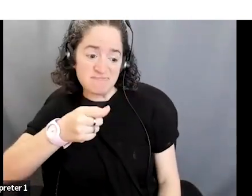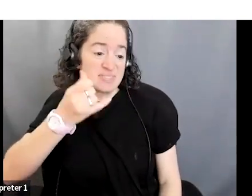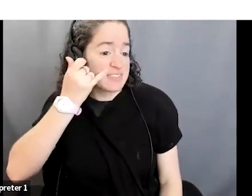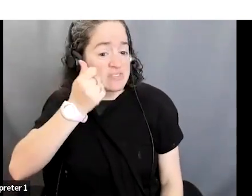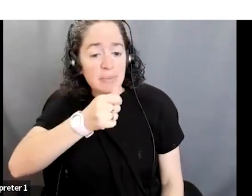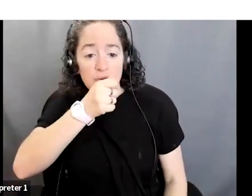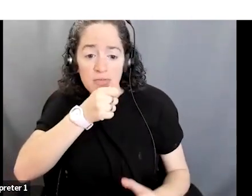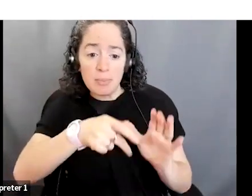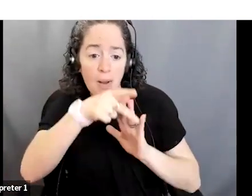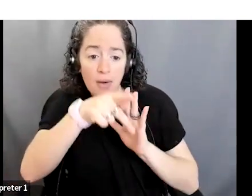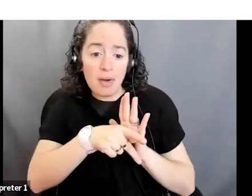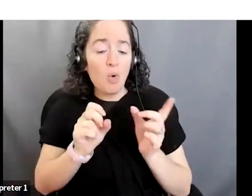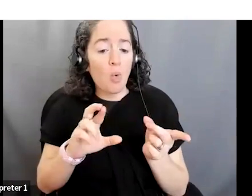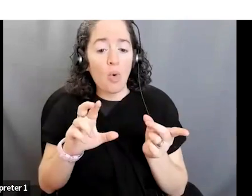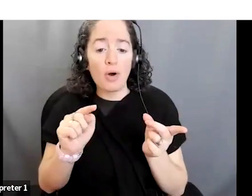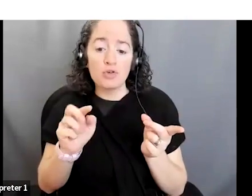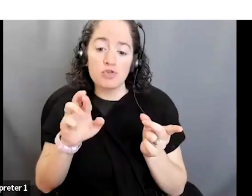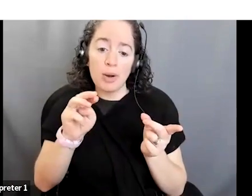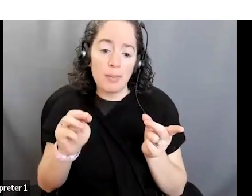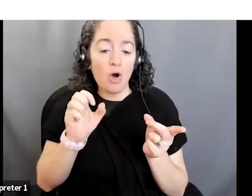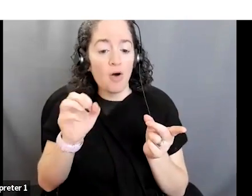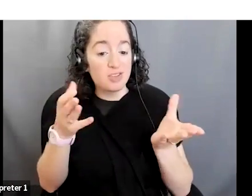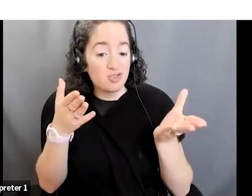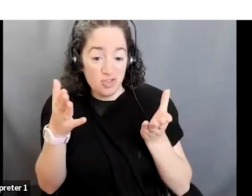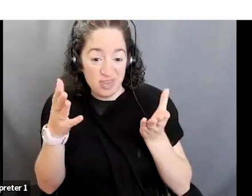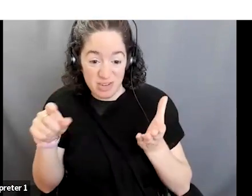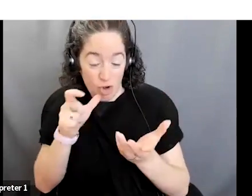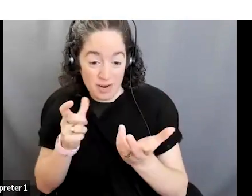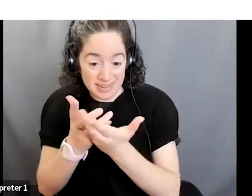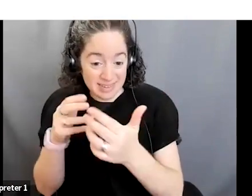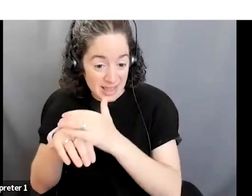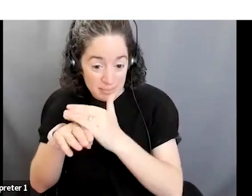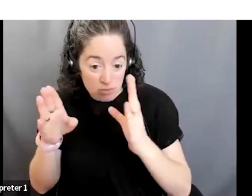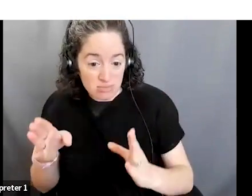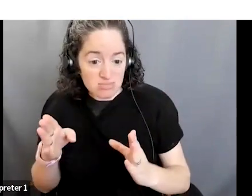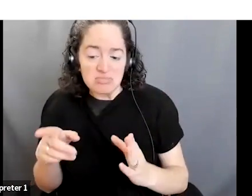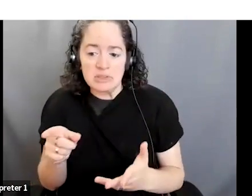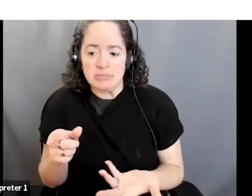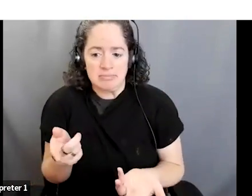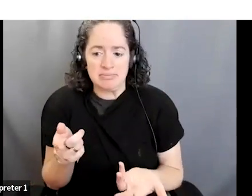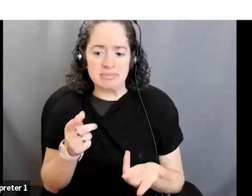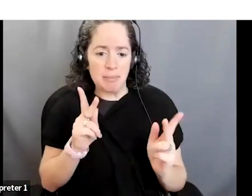were not accessible to a screen reader user, they do not apply. The person could not possibly have consented,